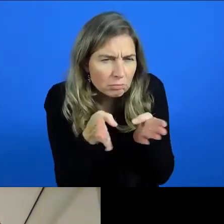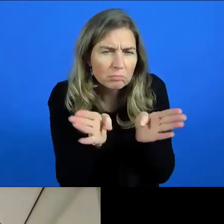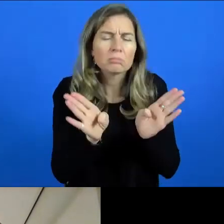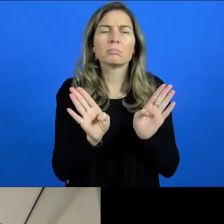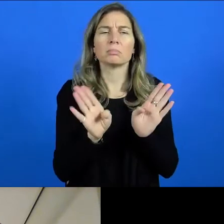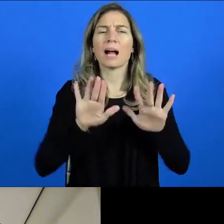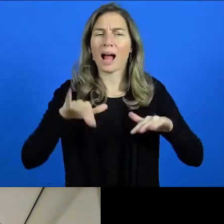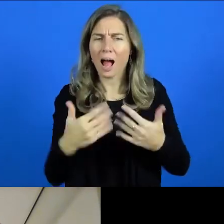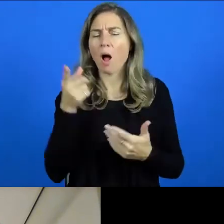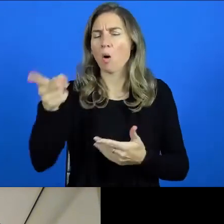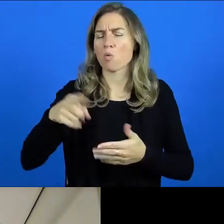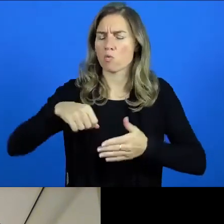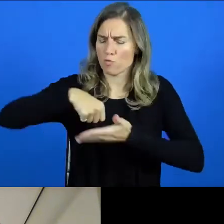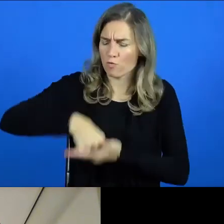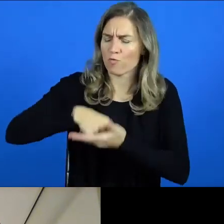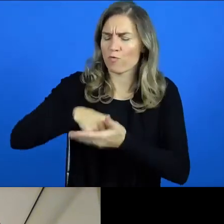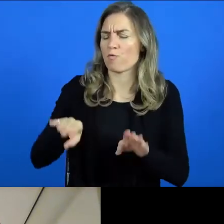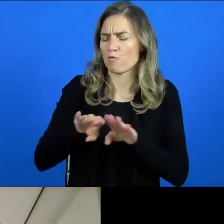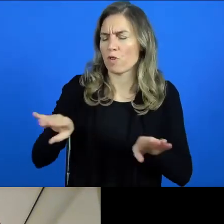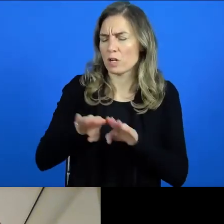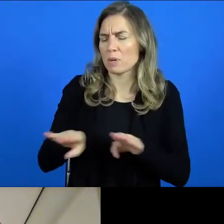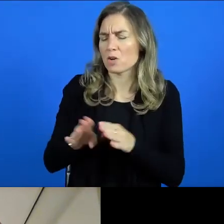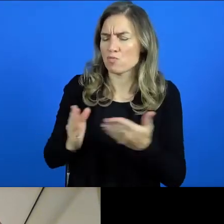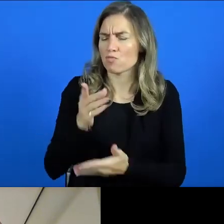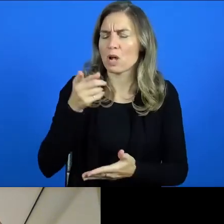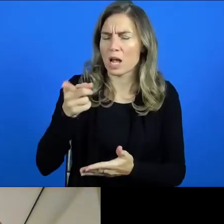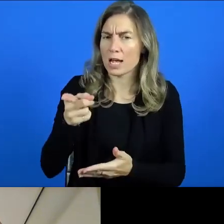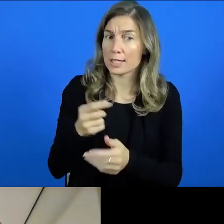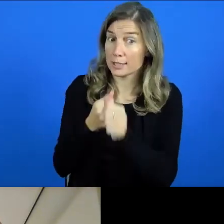and what concerns persons with disabilities under the EU cohesion policy.